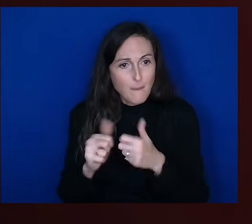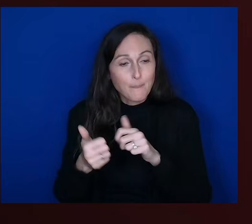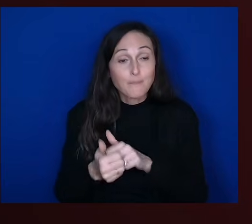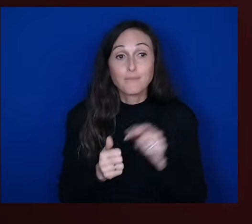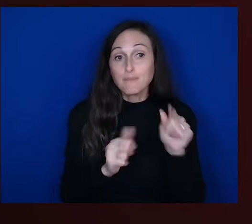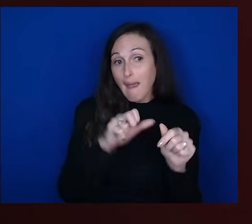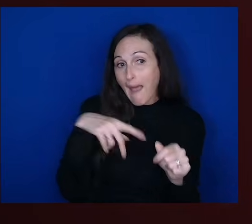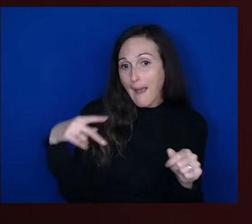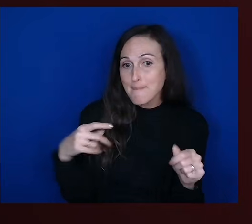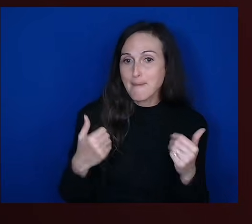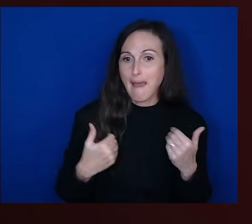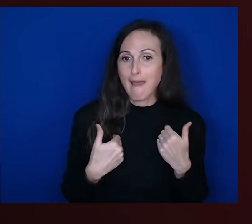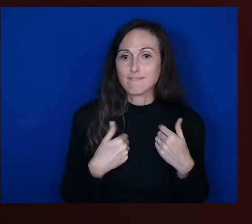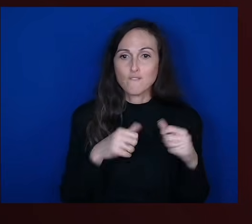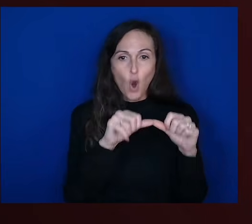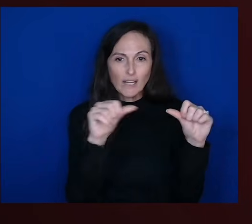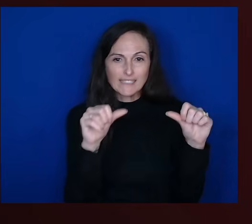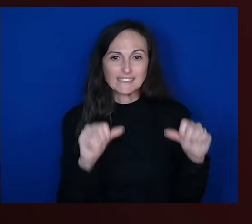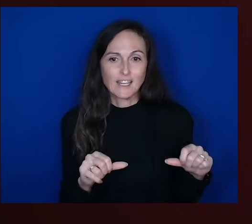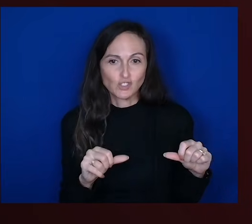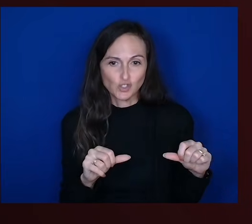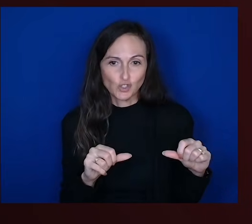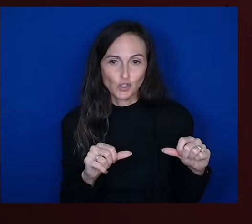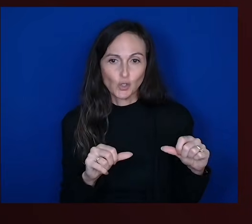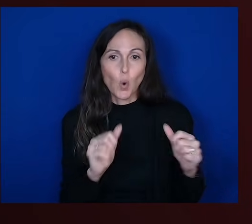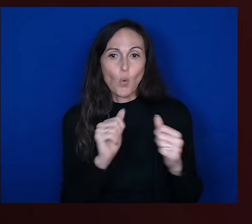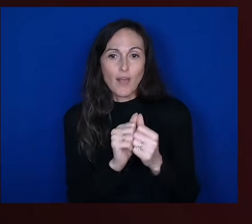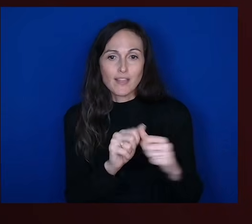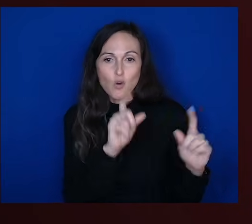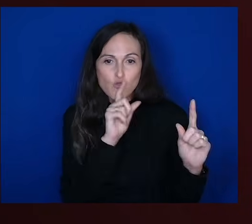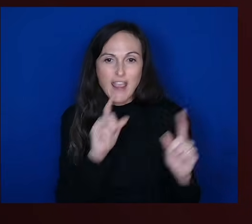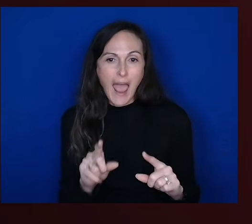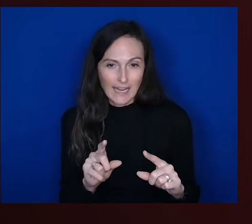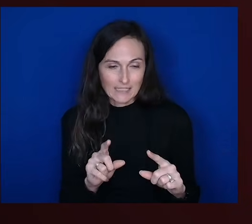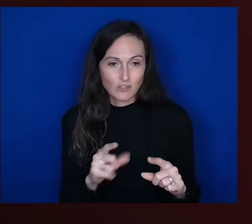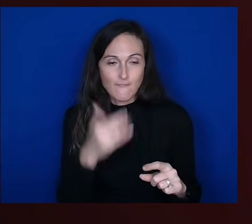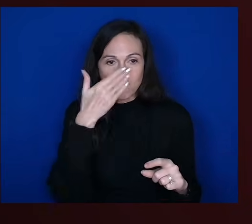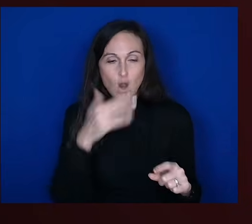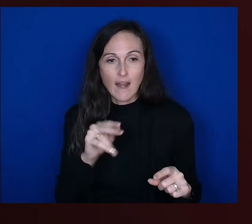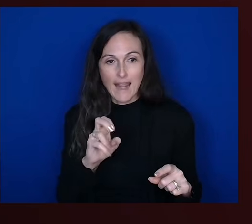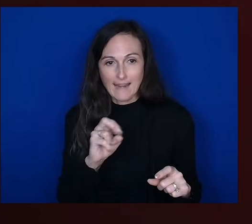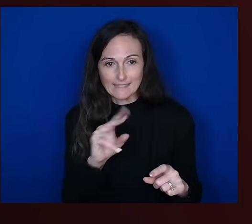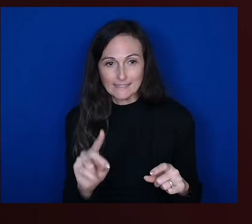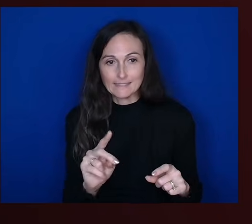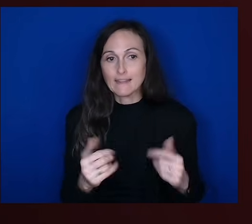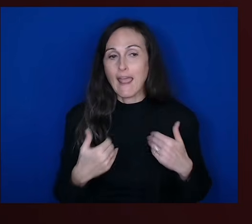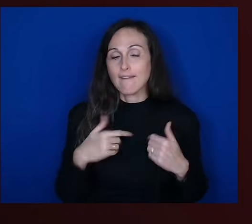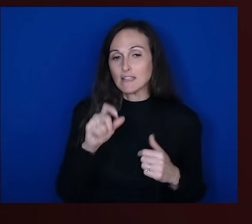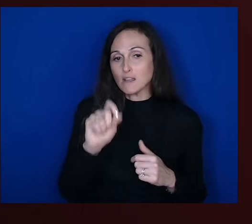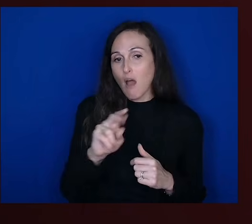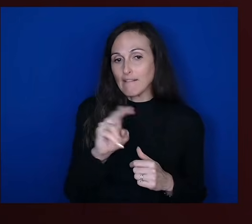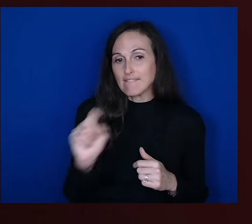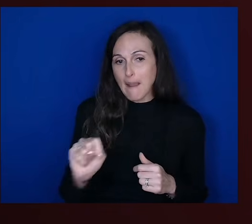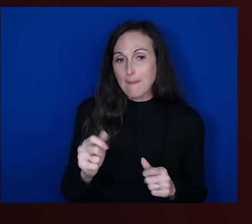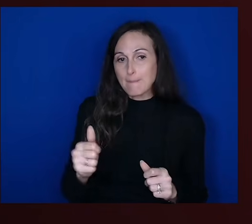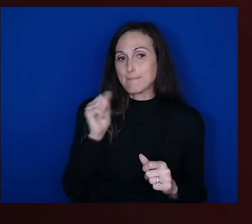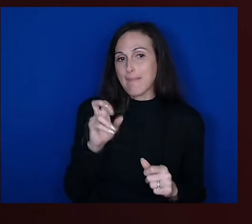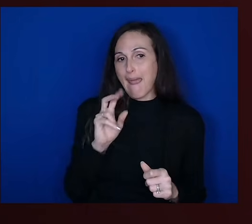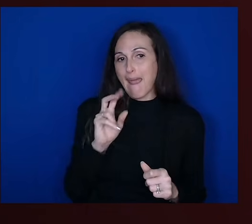an architecture with a React front end, it has a.NET back end, but I also want to point out